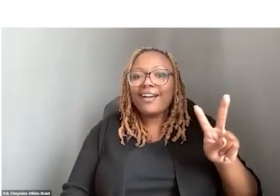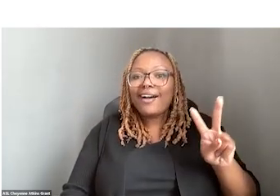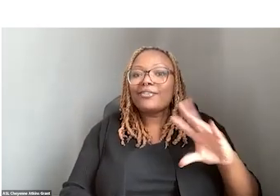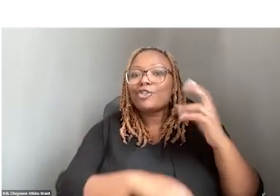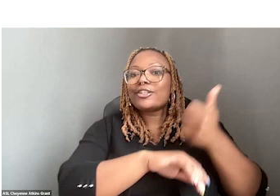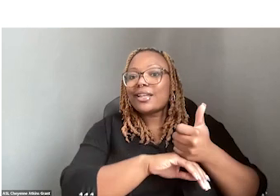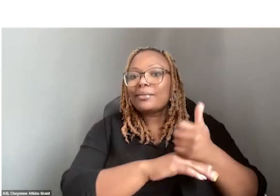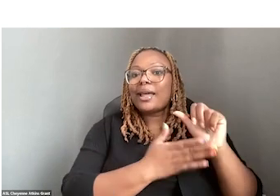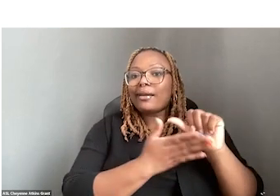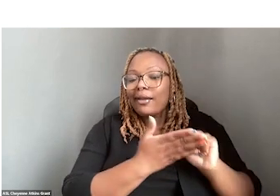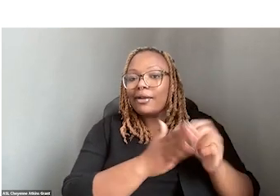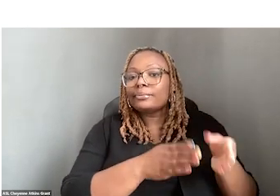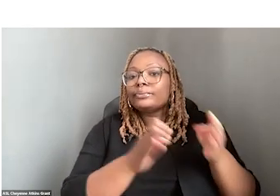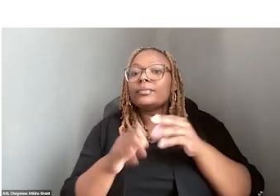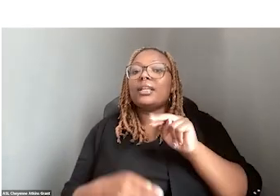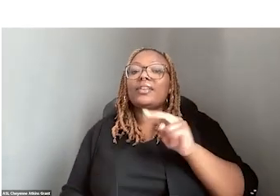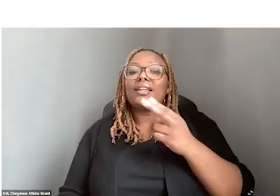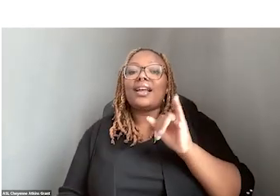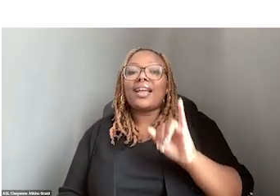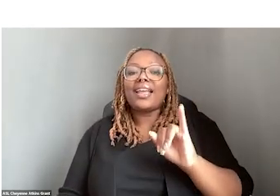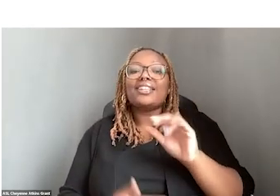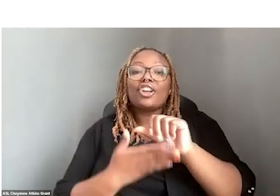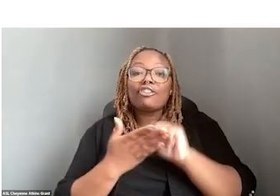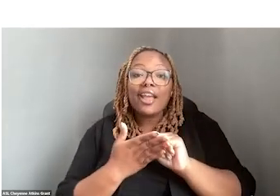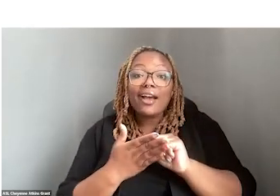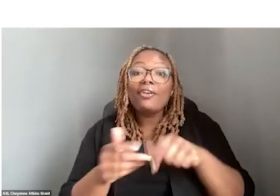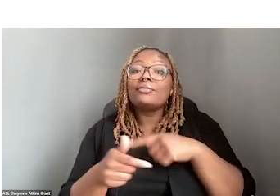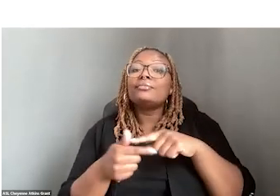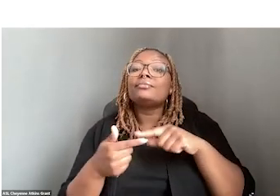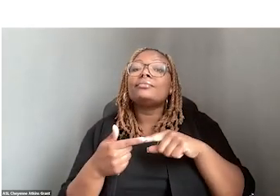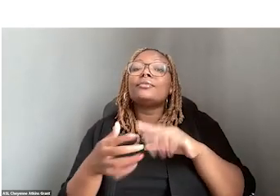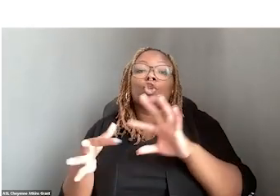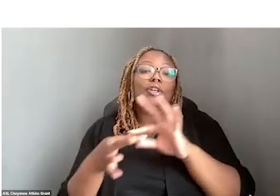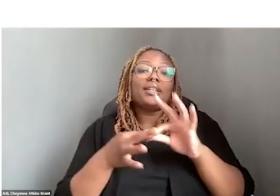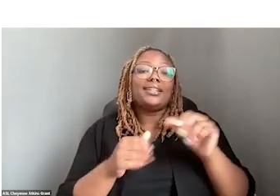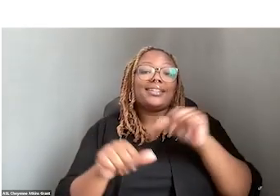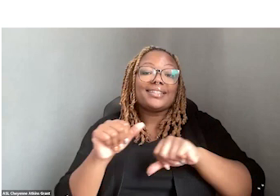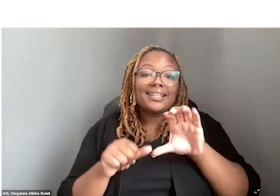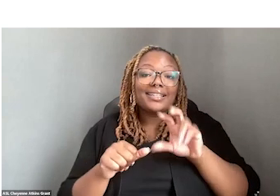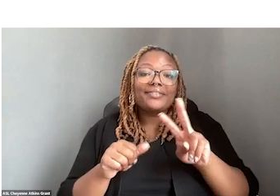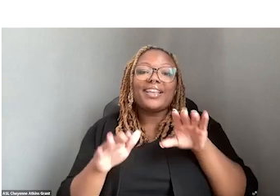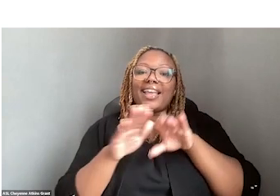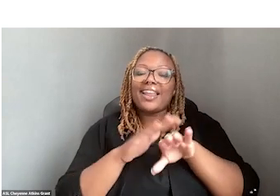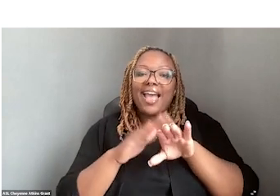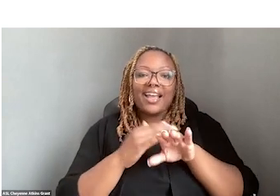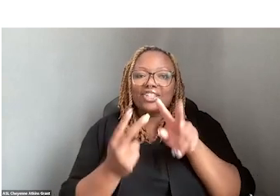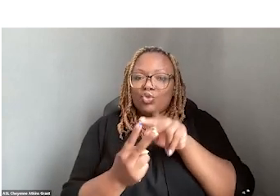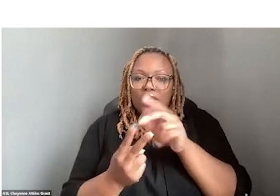If you also have an NIH eRA Commons account, you can link that to SciENcv, access it through either of those doors.